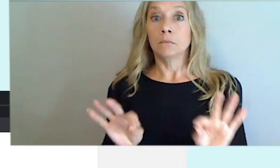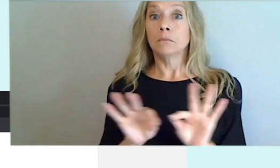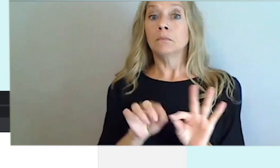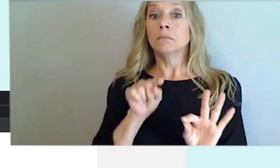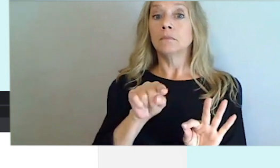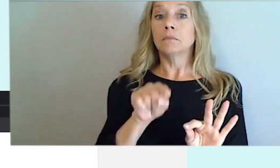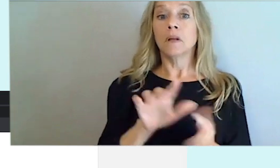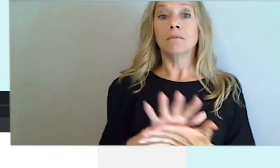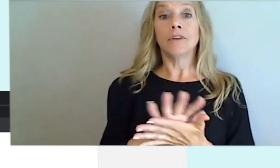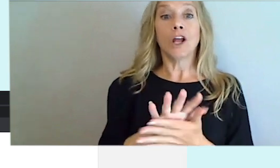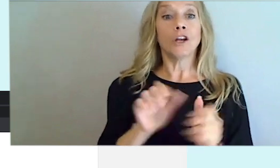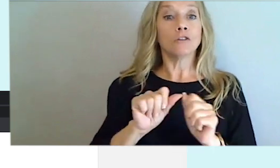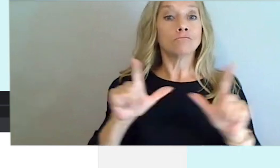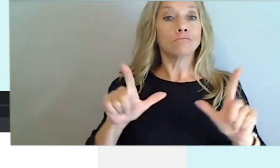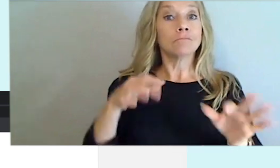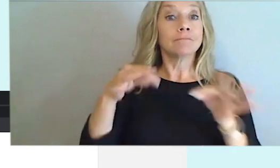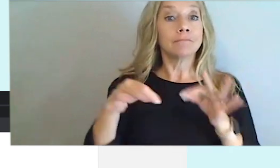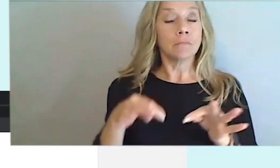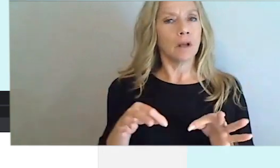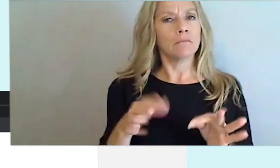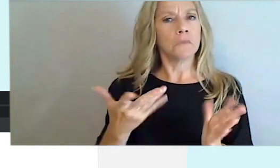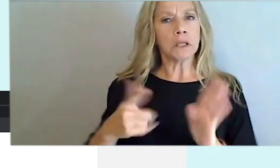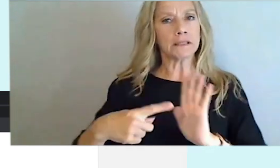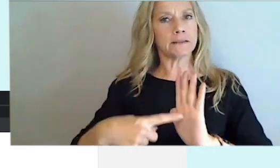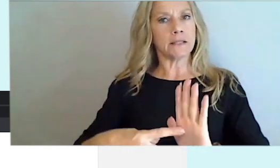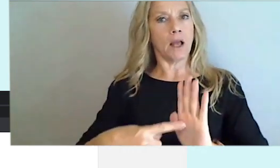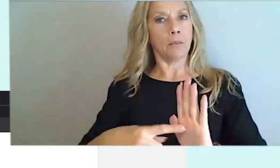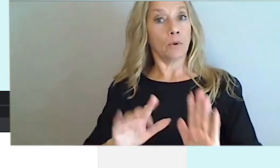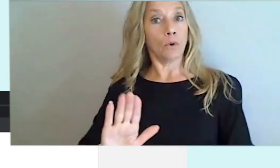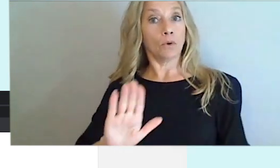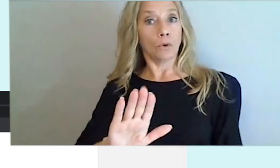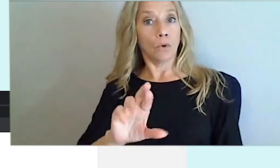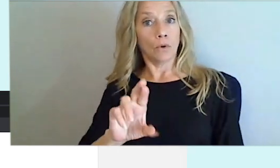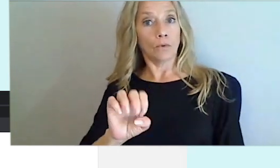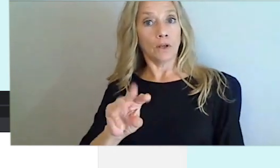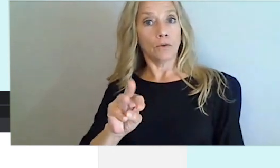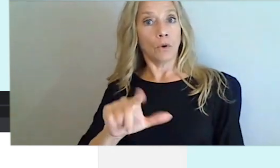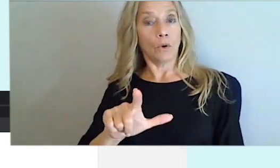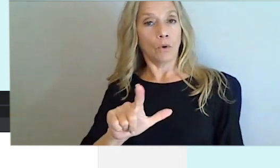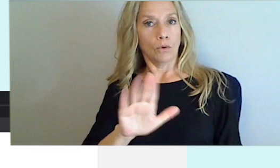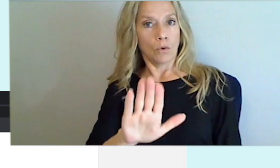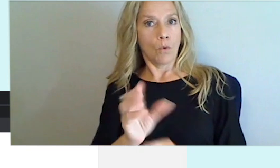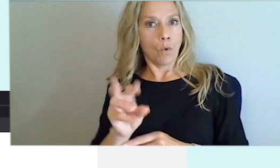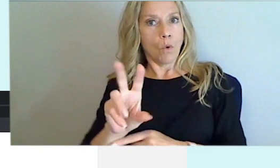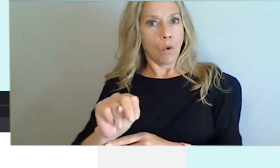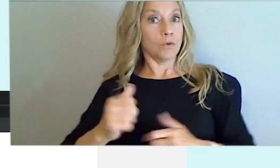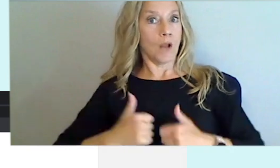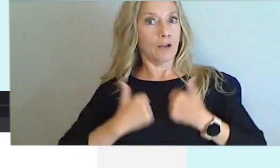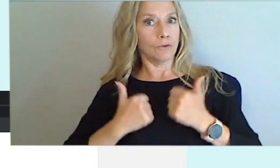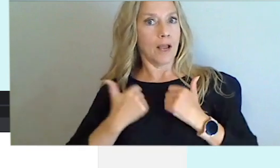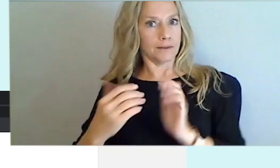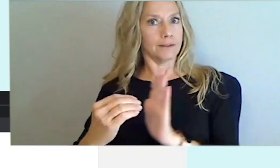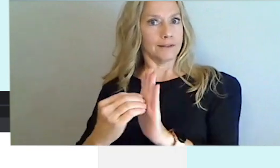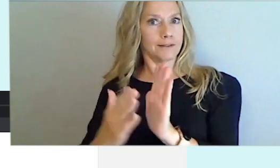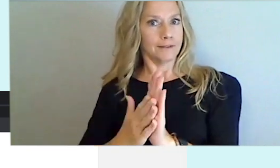You must make sure that your renewal has your own address listed. The Head of Household Contact